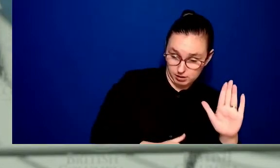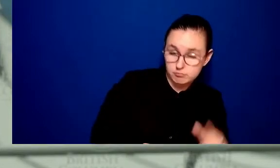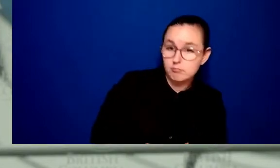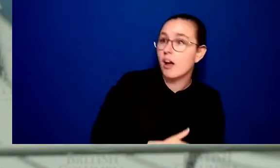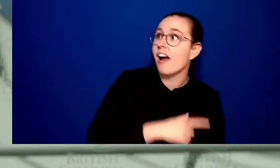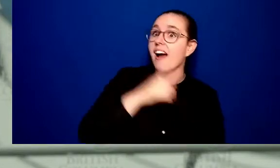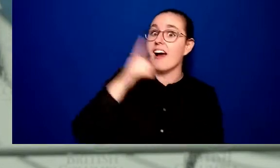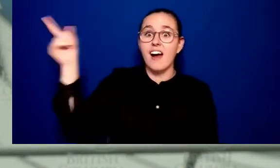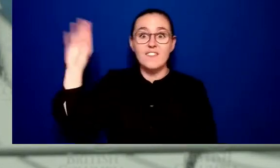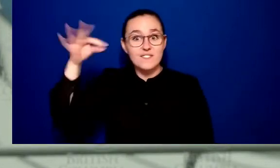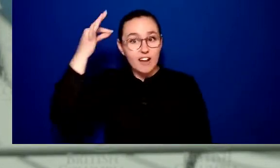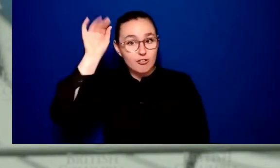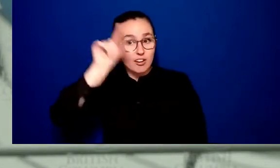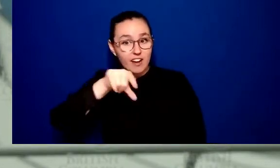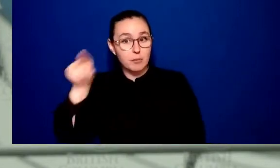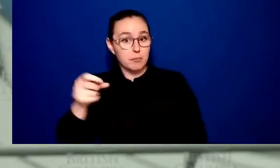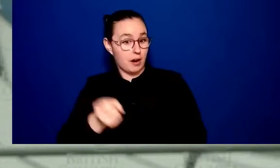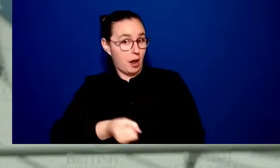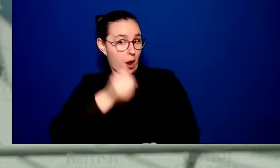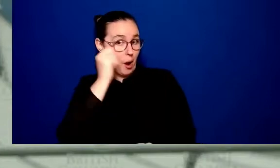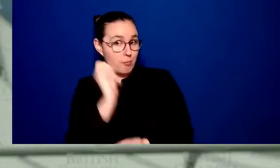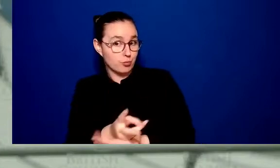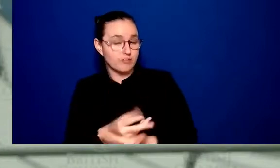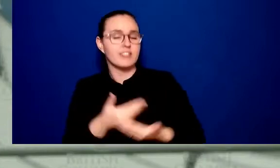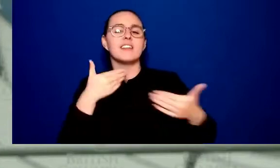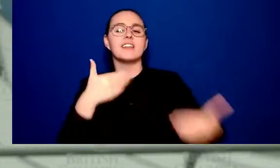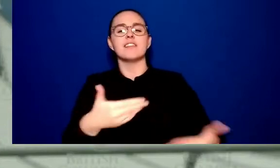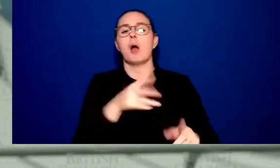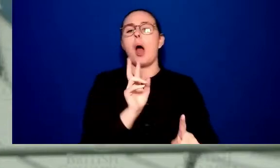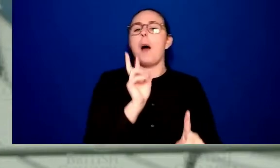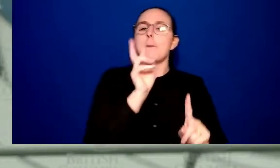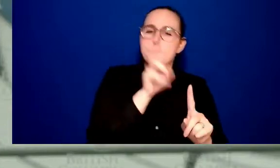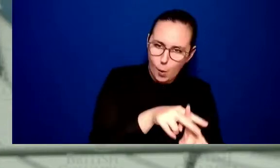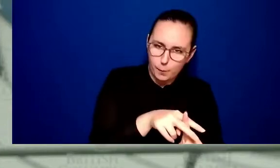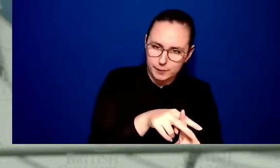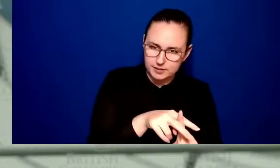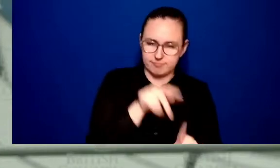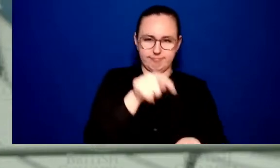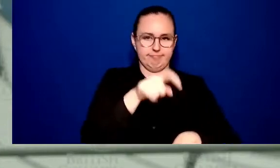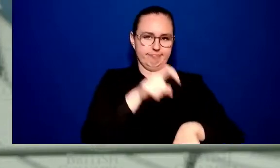be available to us in the province. So we are continuing